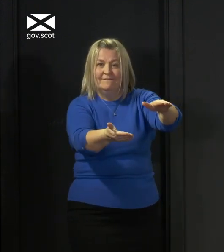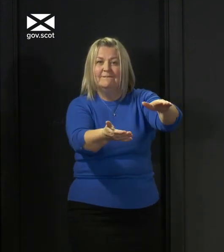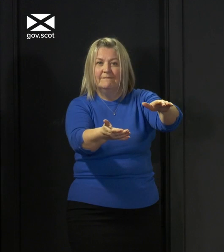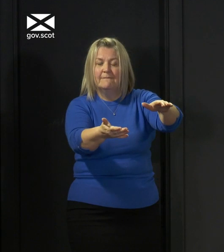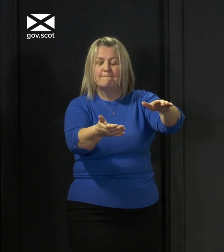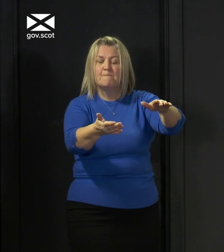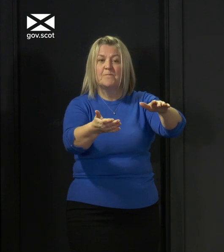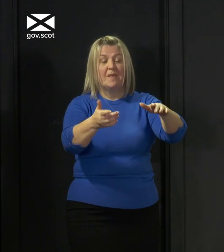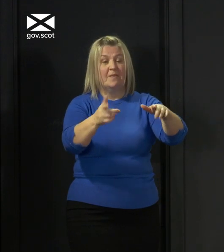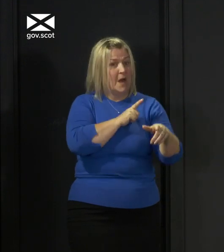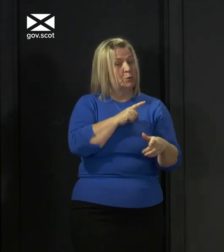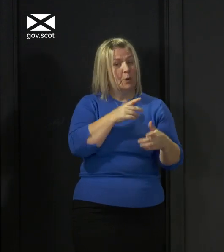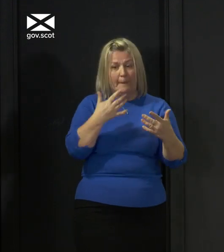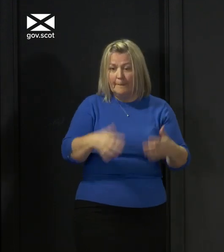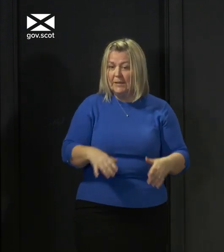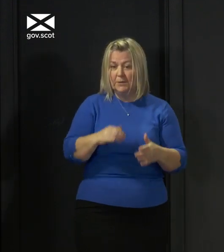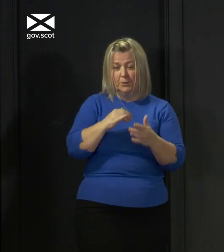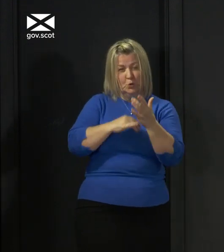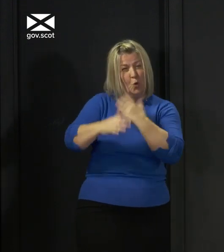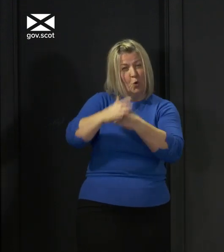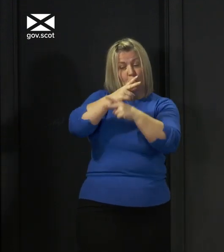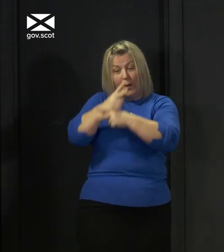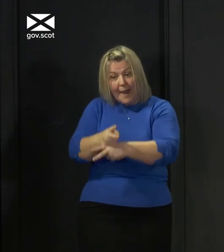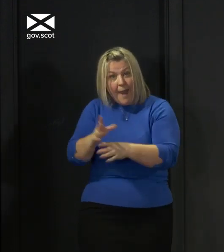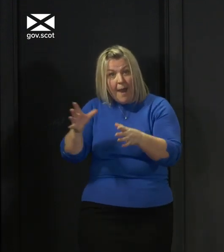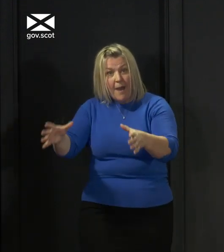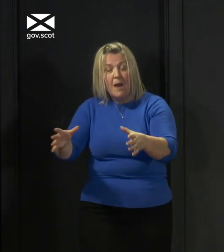health service and more recently for social care to make those distribution